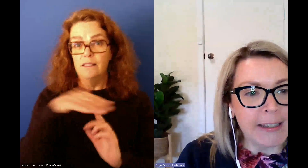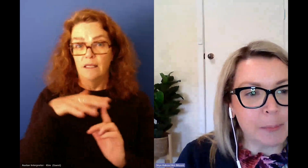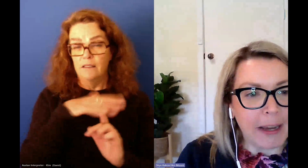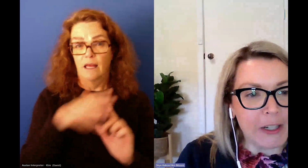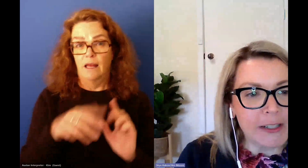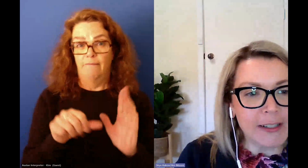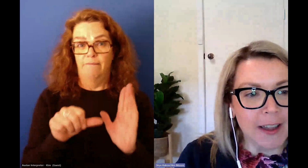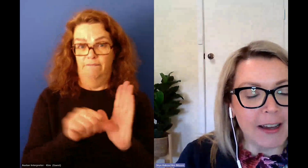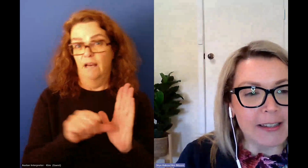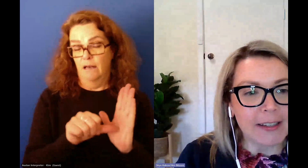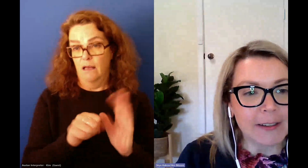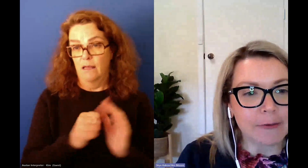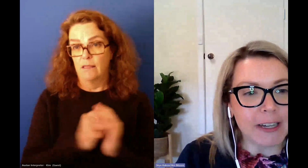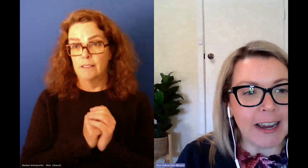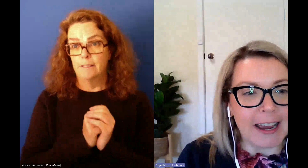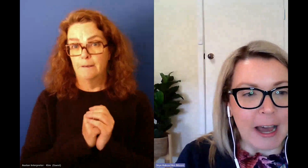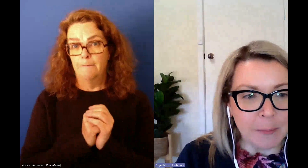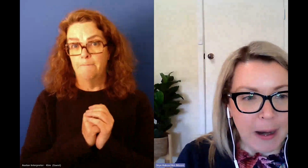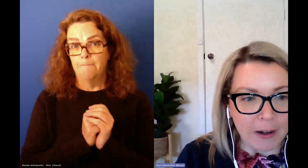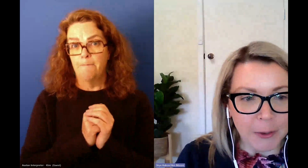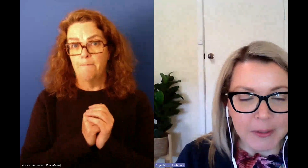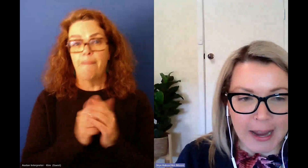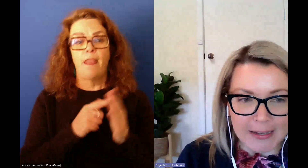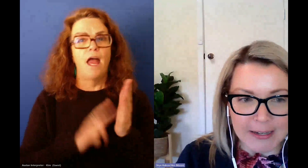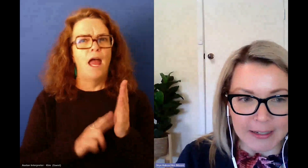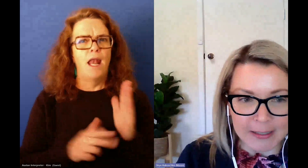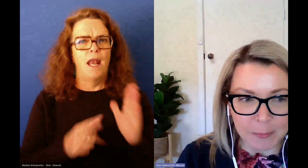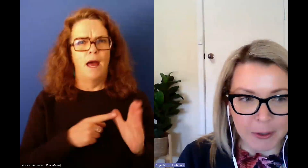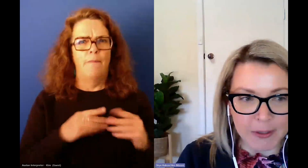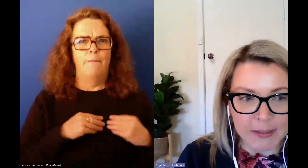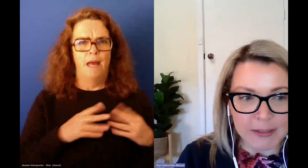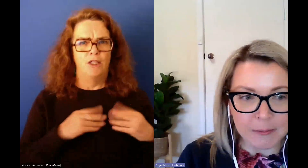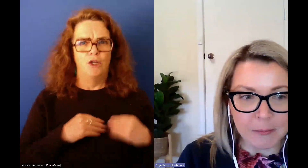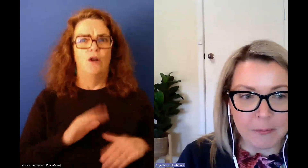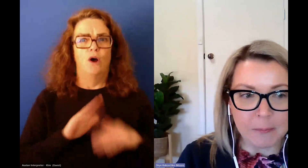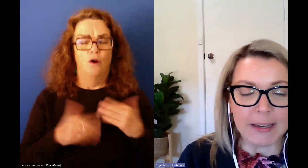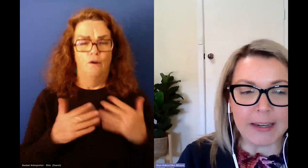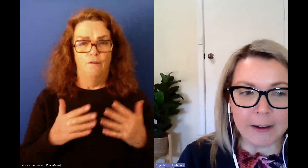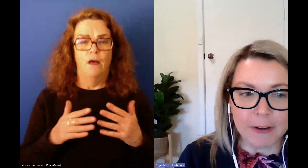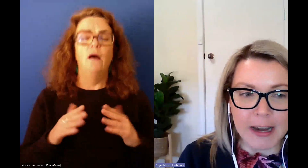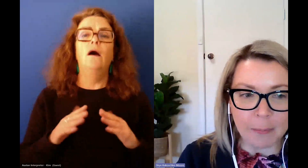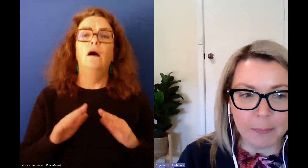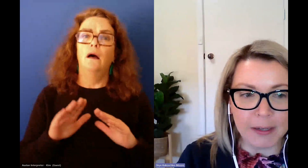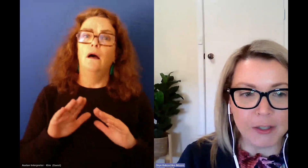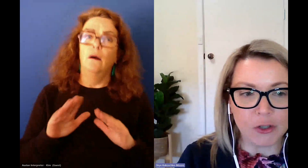Anna's passion lies in delivering an unparalleled candidate experience making every applicant's